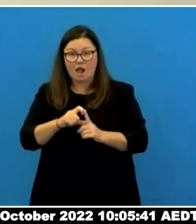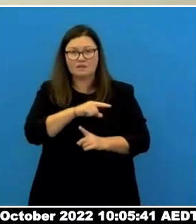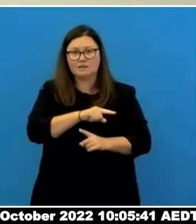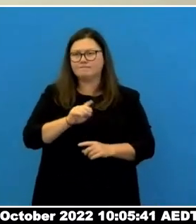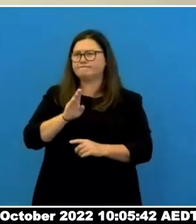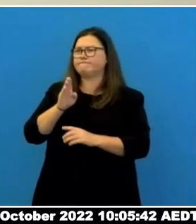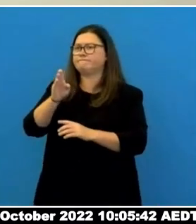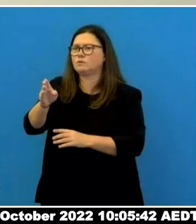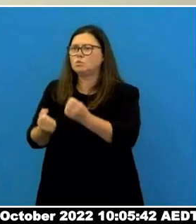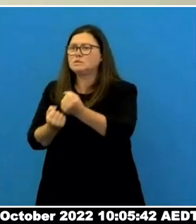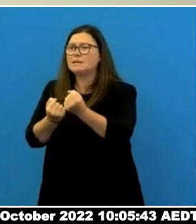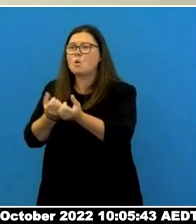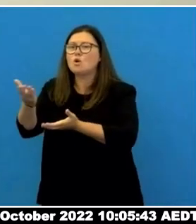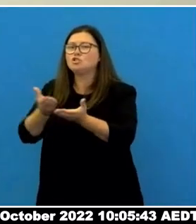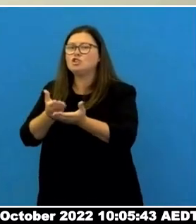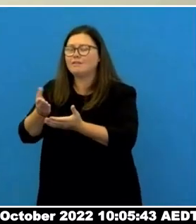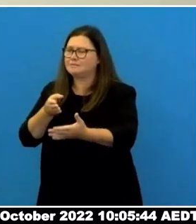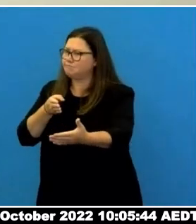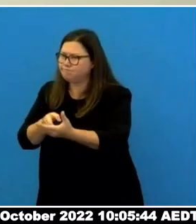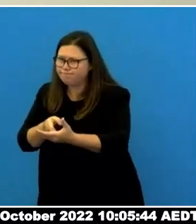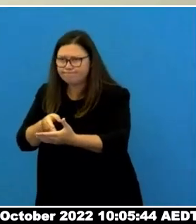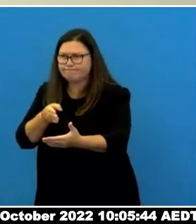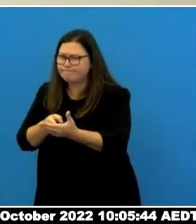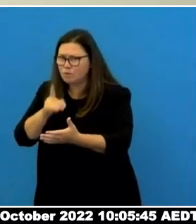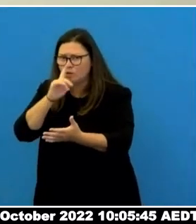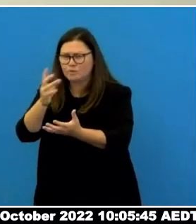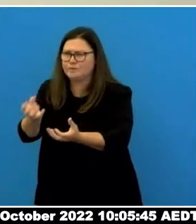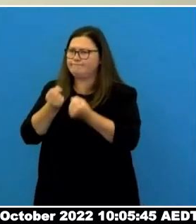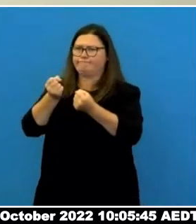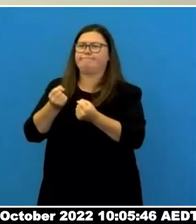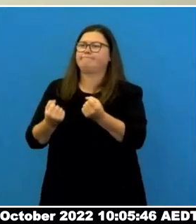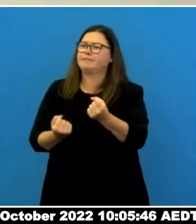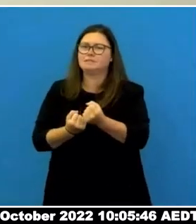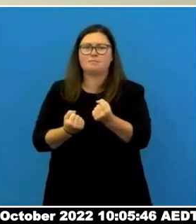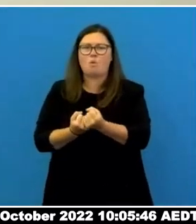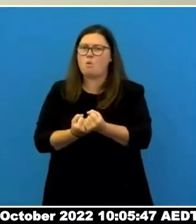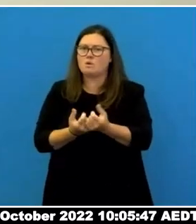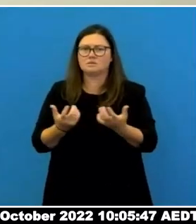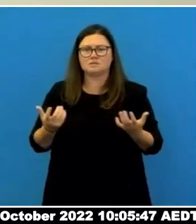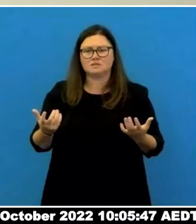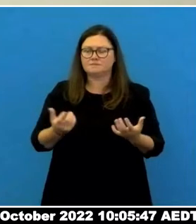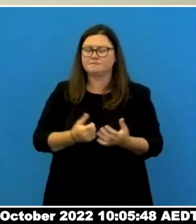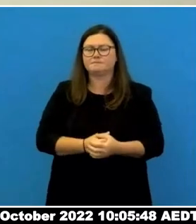From the outset, inequalities compromised access to support services,